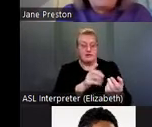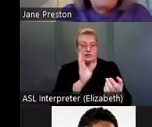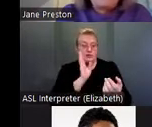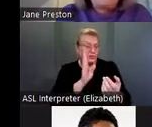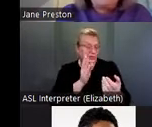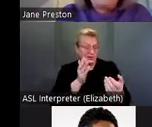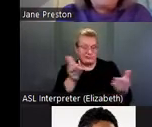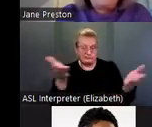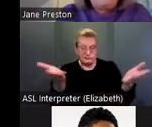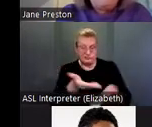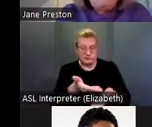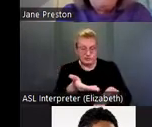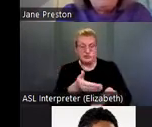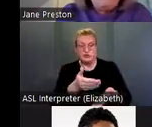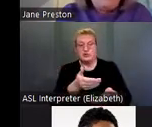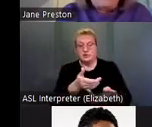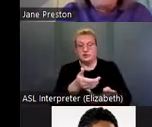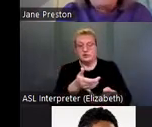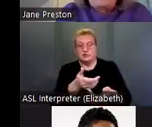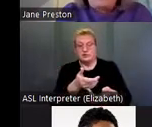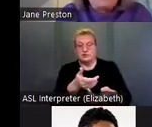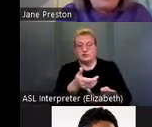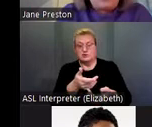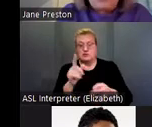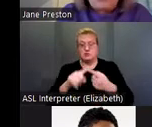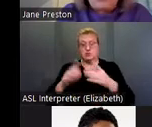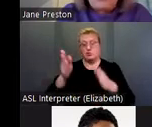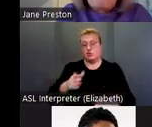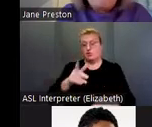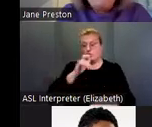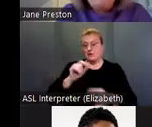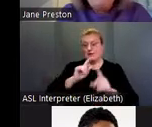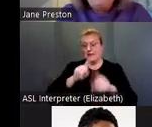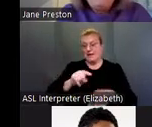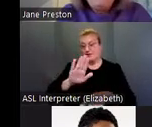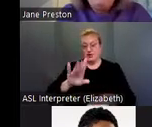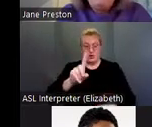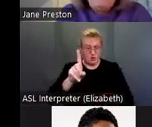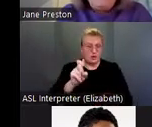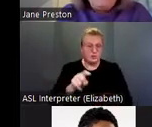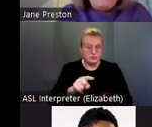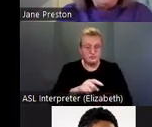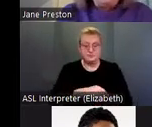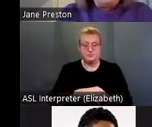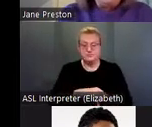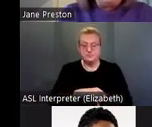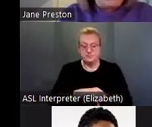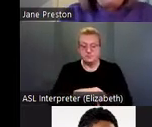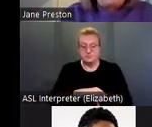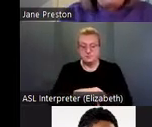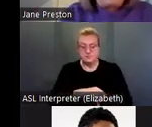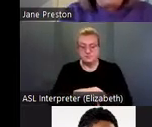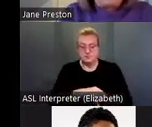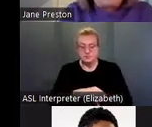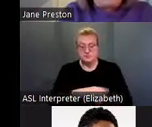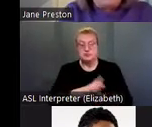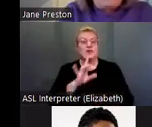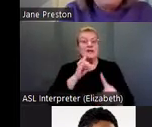to the person who can really focus on answering your question. And the point really is that,